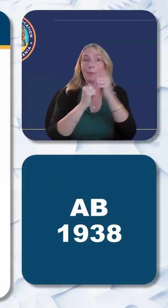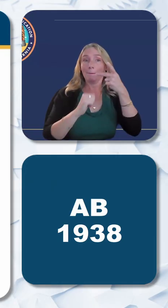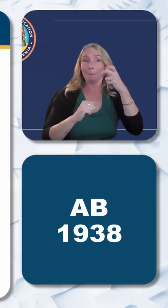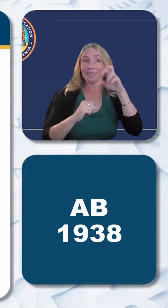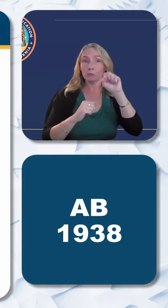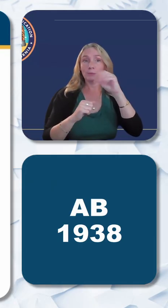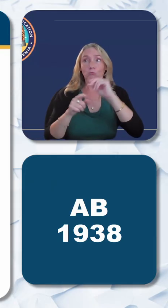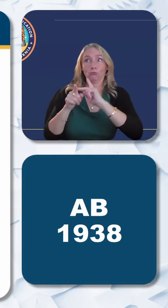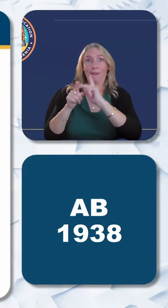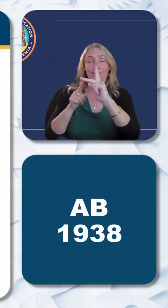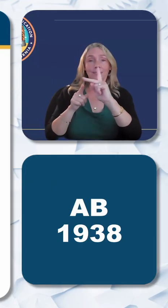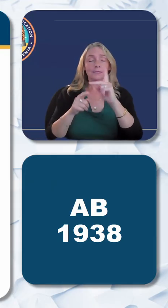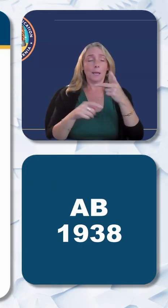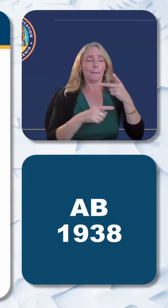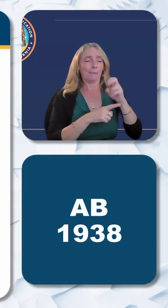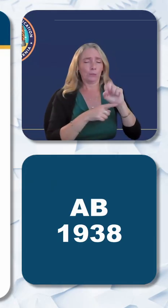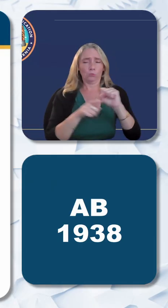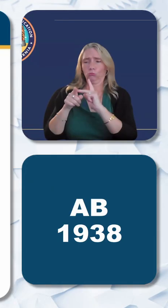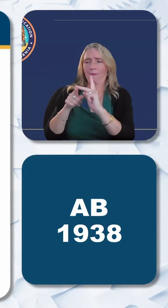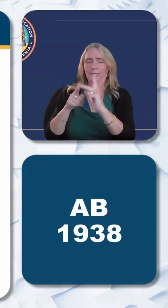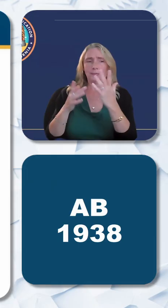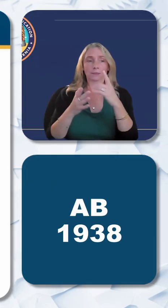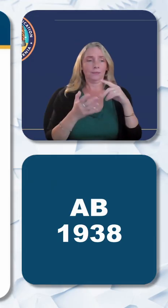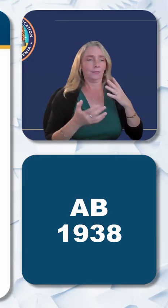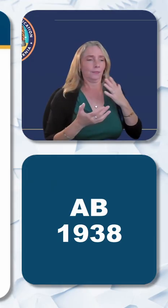opportunities for communication with peers and professionals.